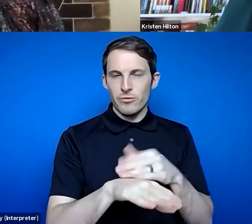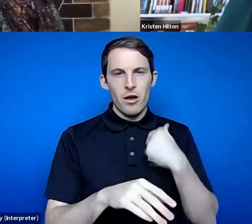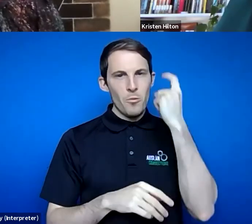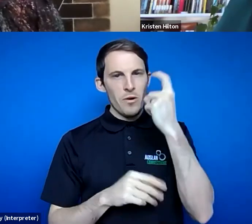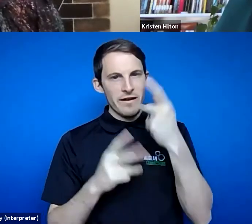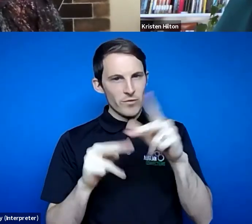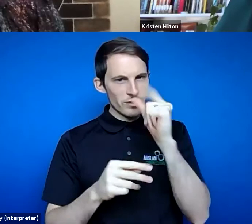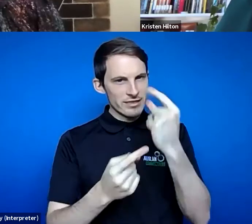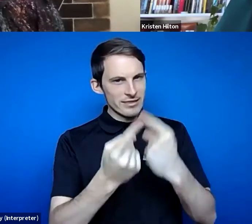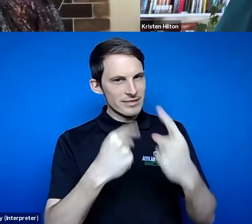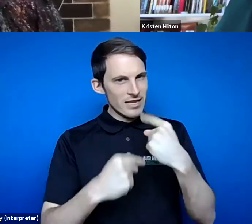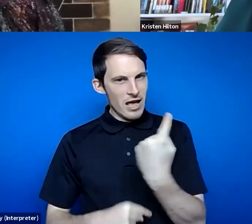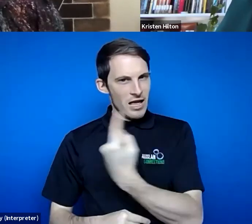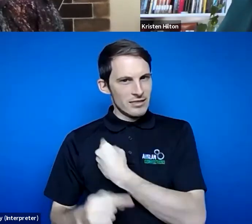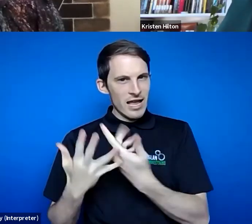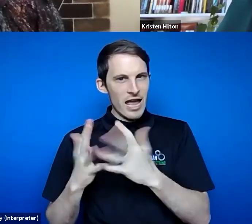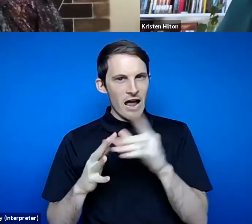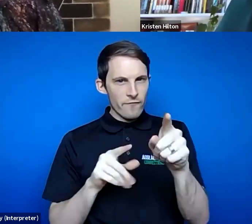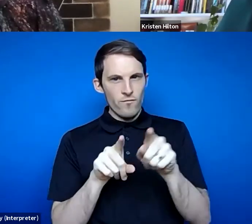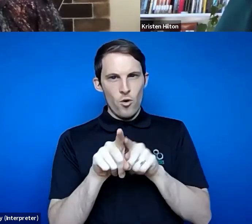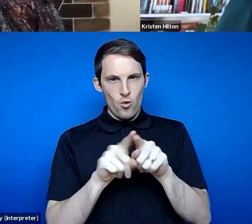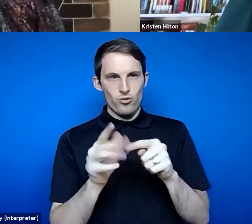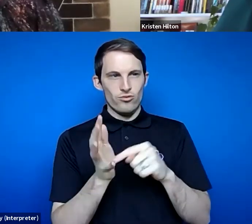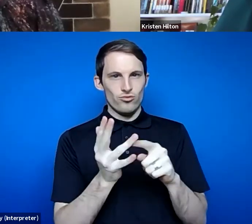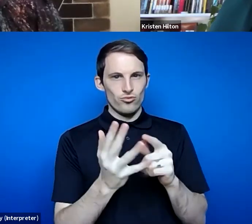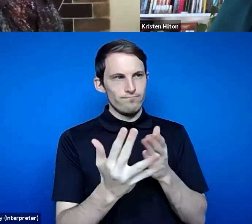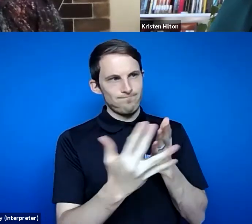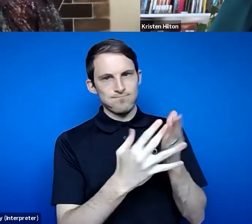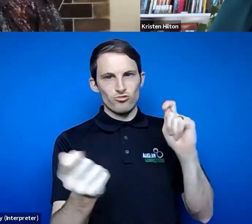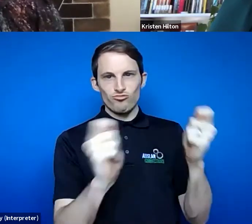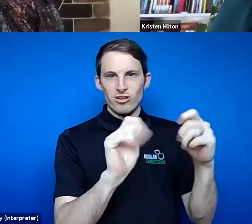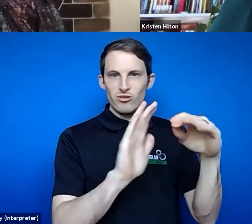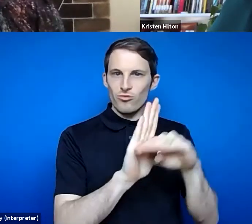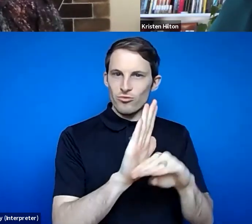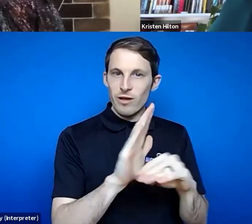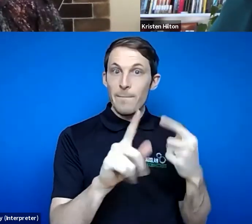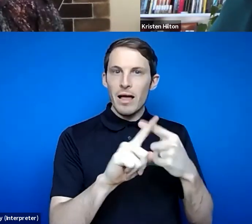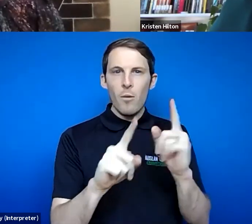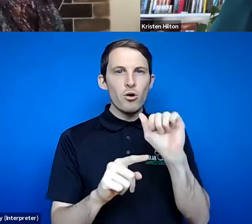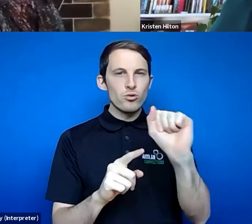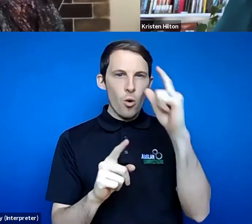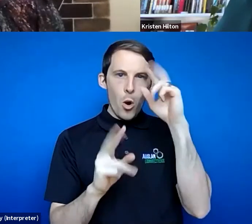you have learnt to change the rules but also what is your hope for the future of women and girls?